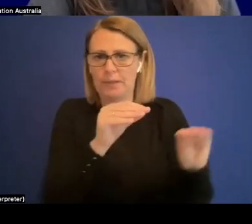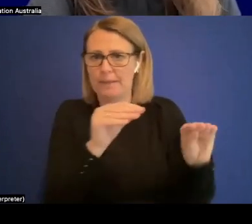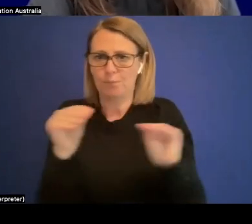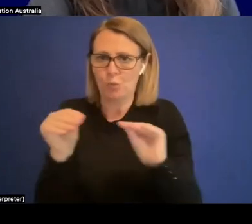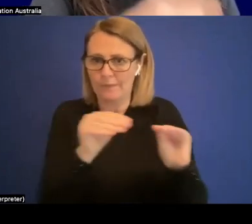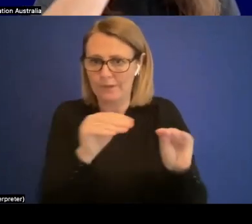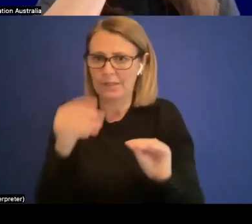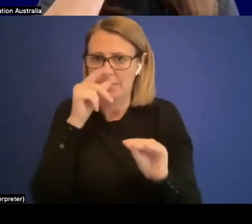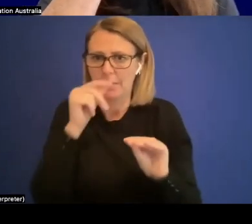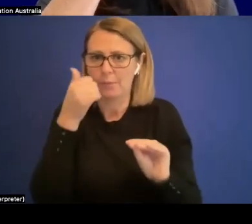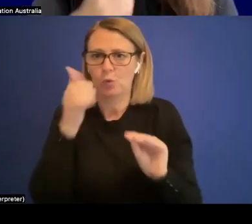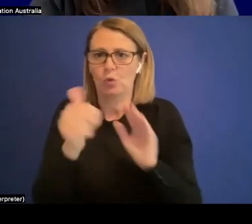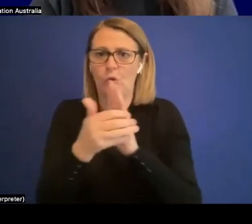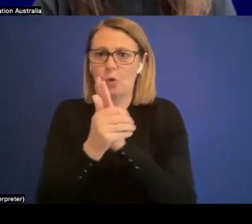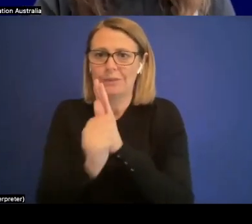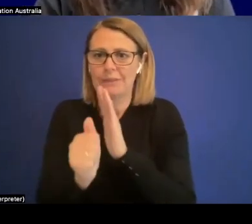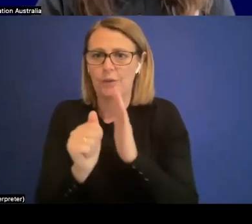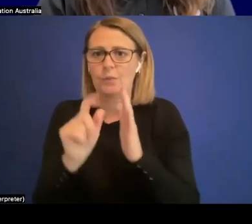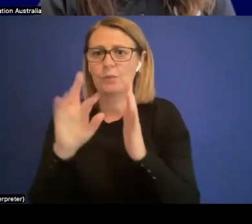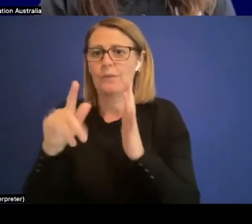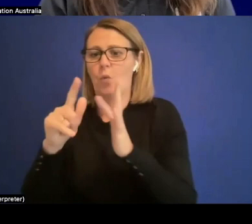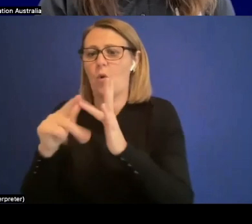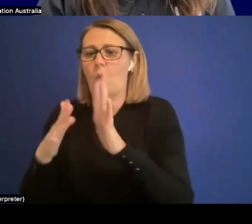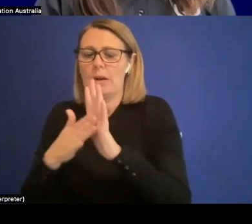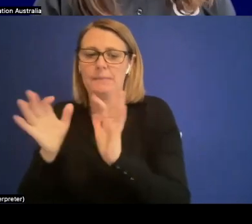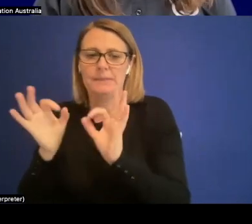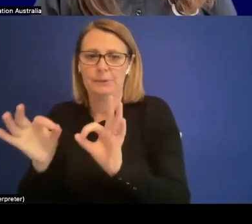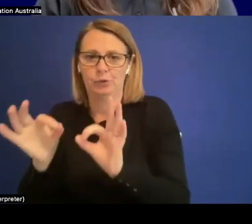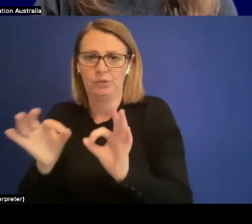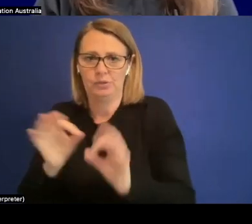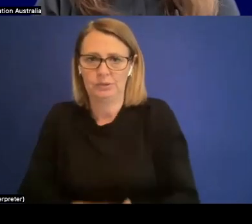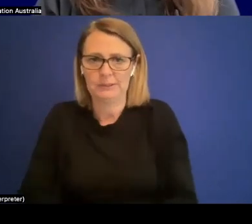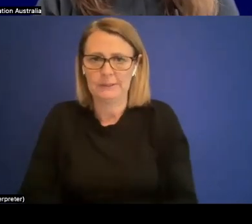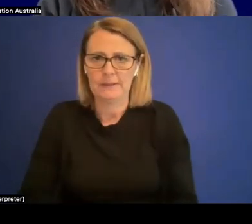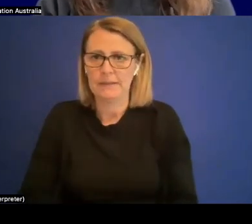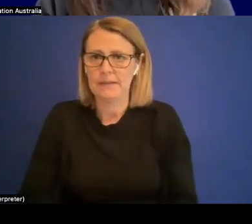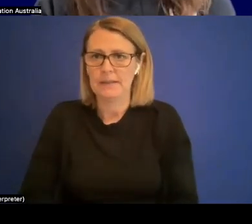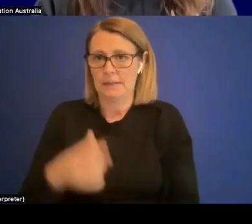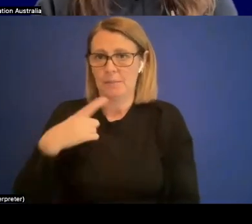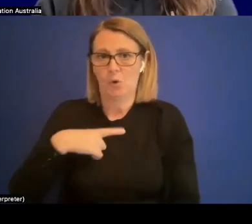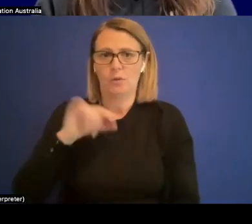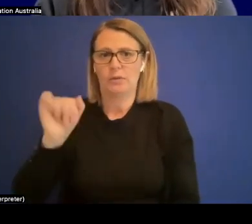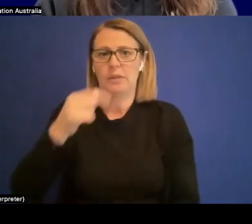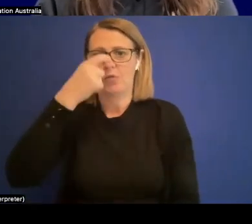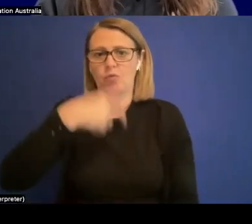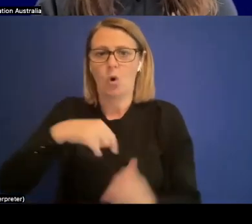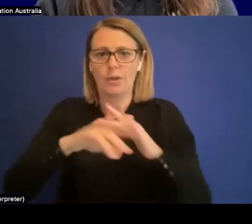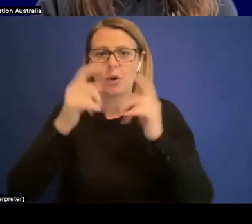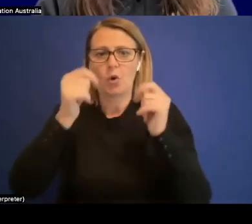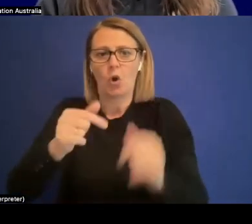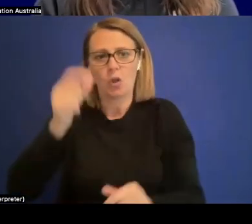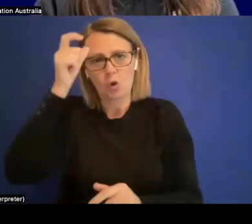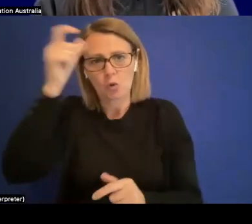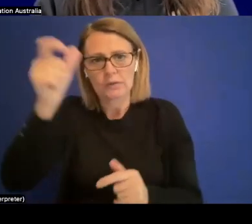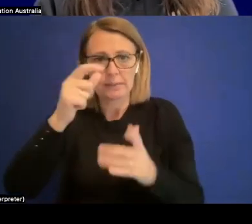the skills of an O and M specialist because of their role in early concept development,